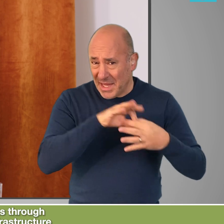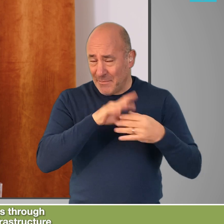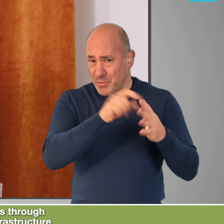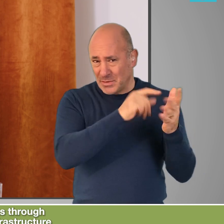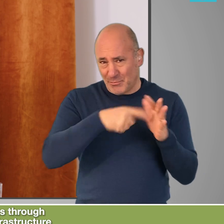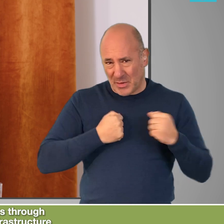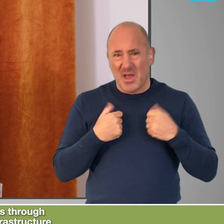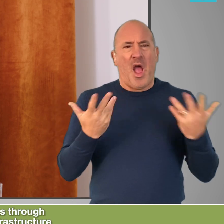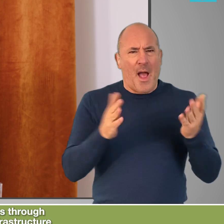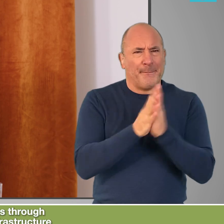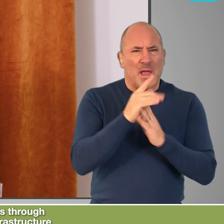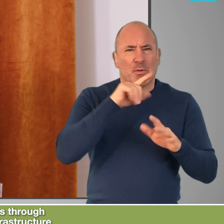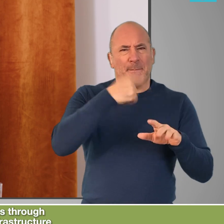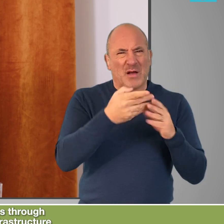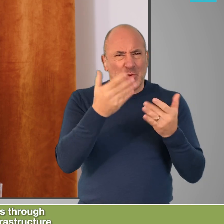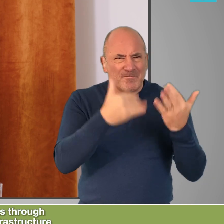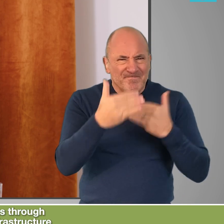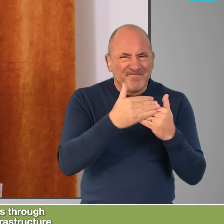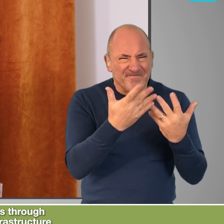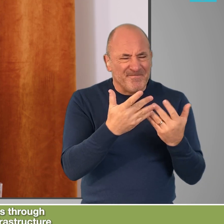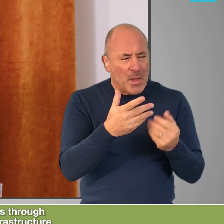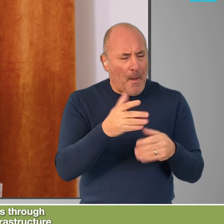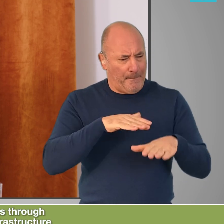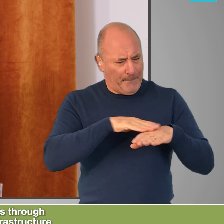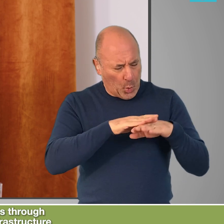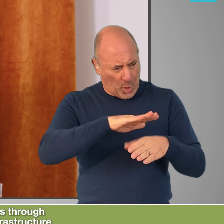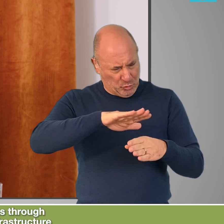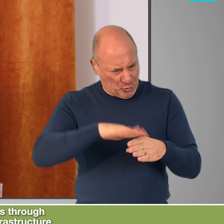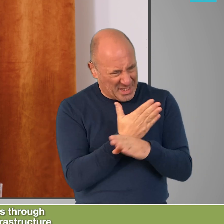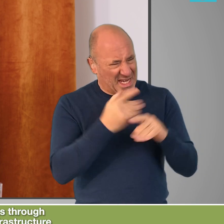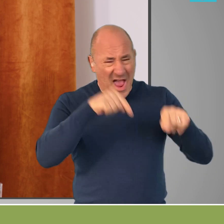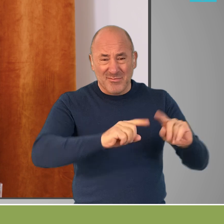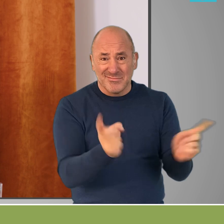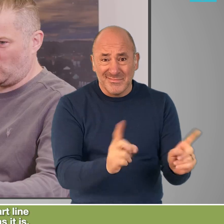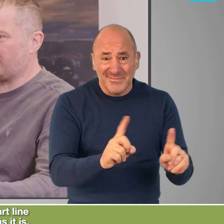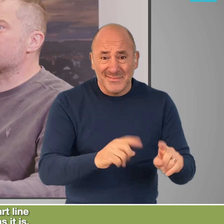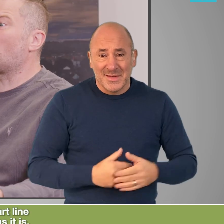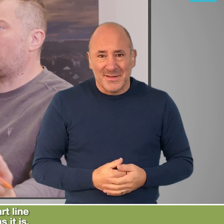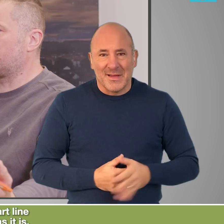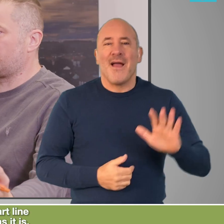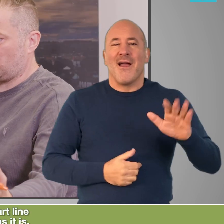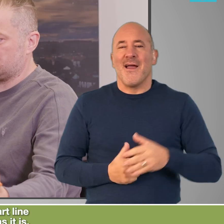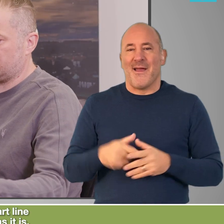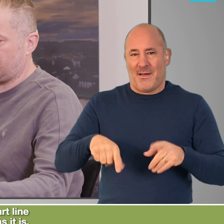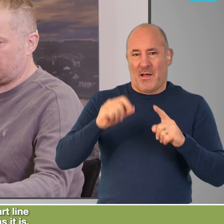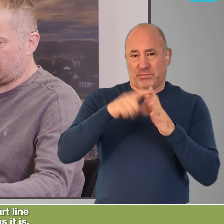can we just walk us through what Blue Green Infrastructure is? We're at the start line of this project as it is.